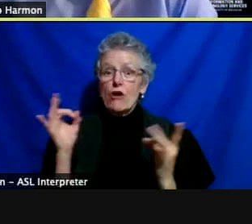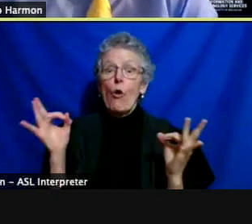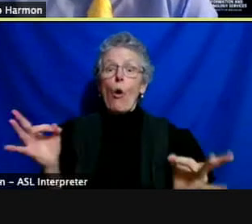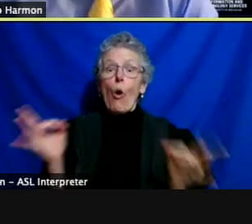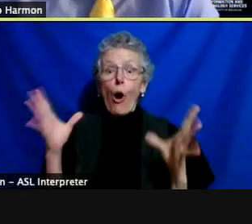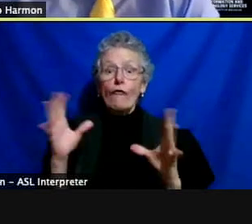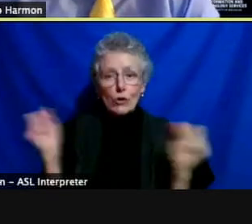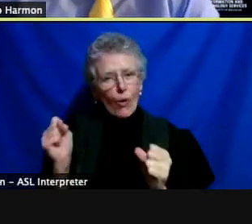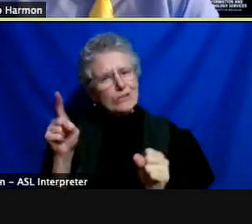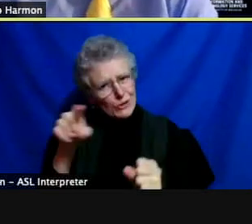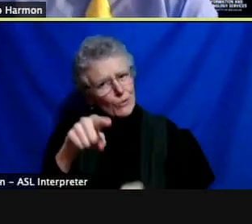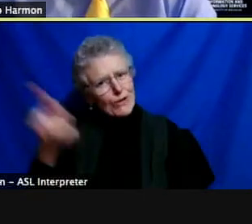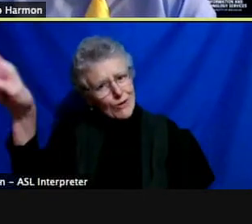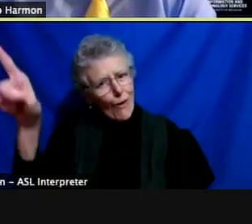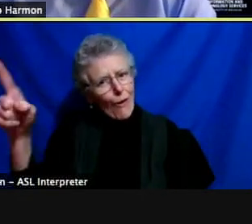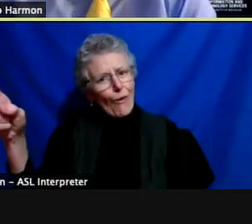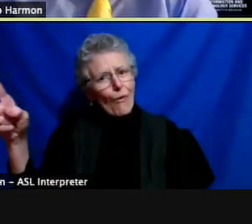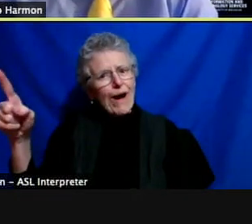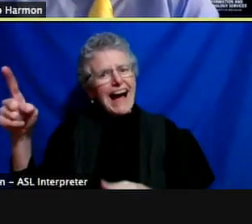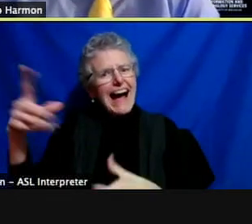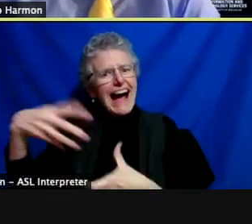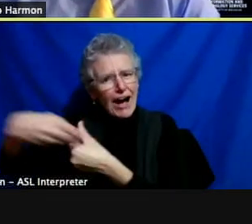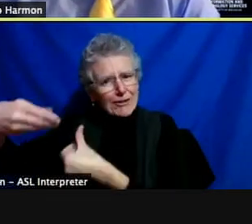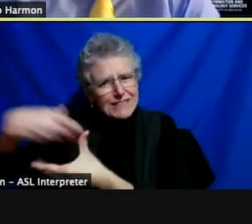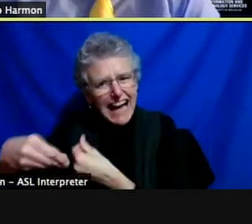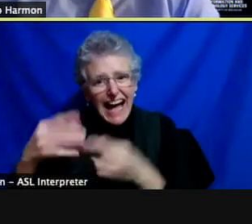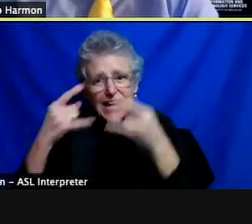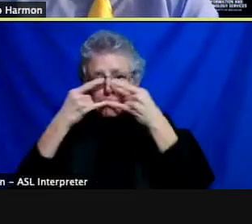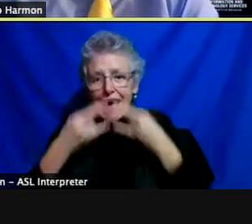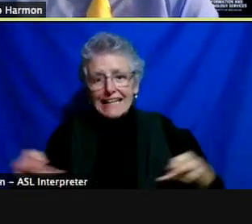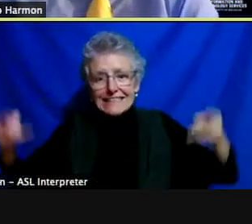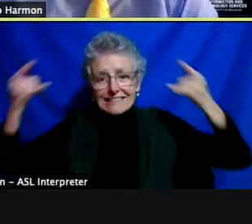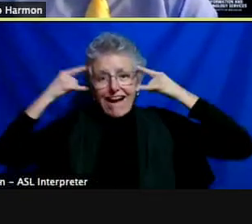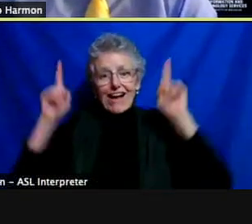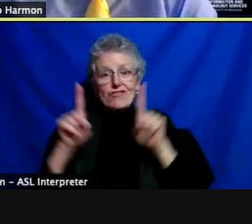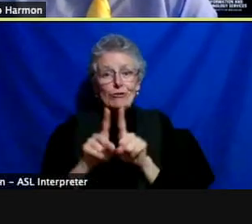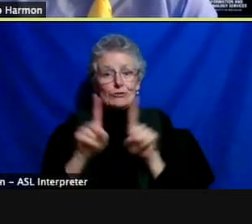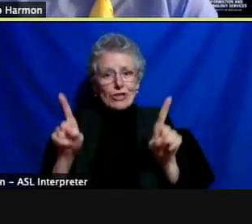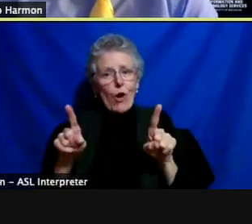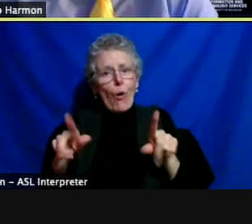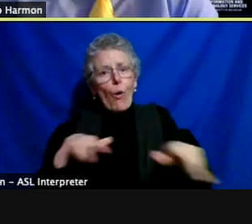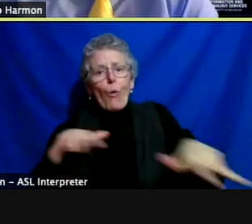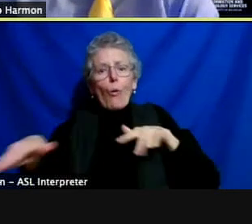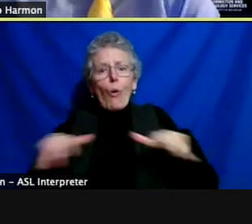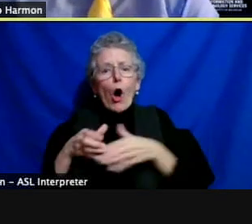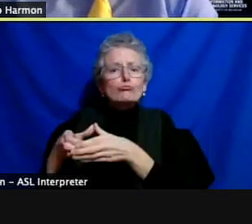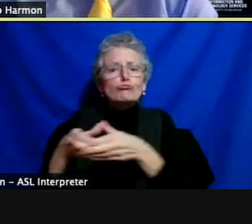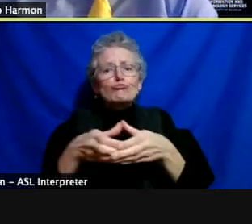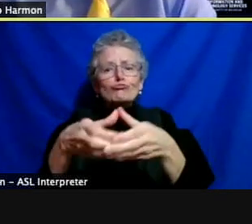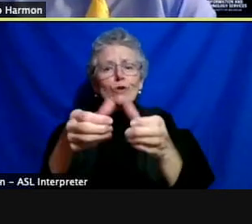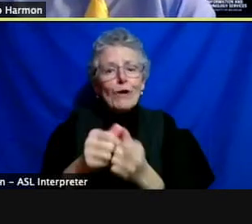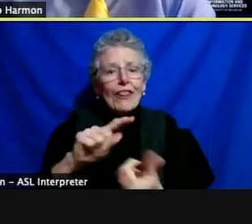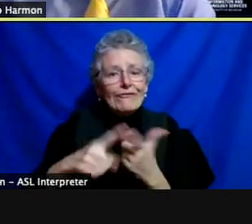go outside, mask on, socially distance, take a walk with friends, play in the snow,